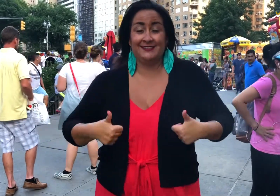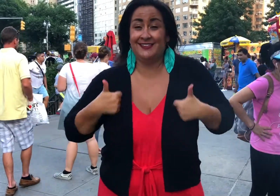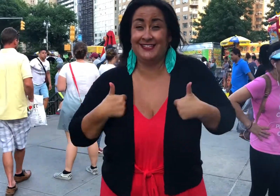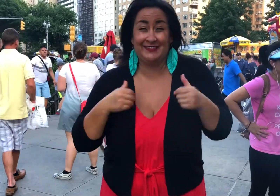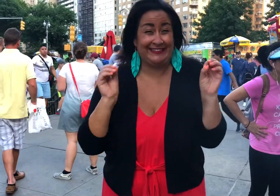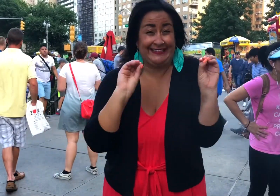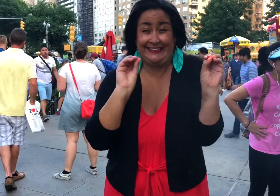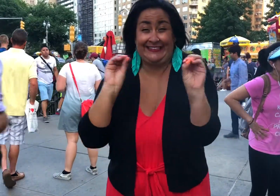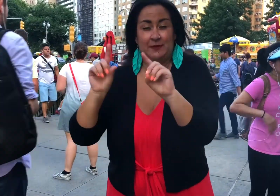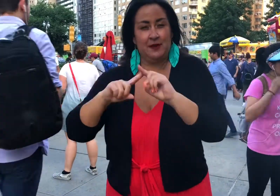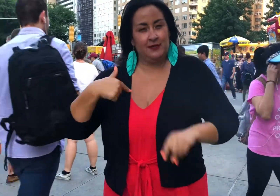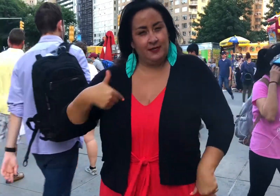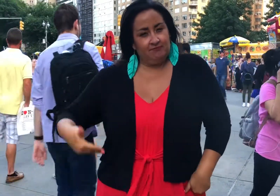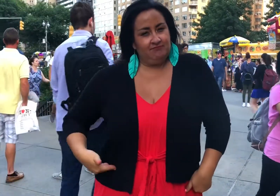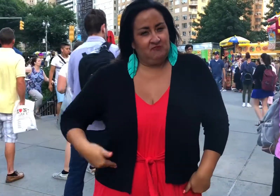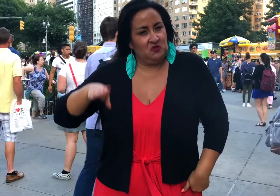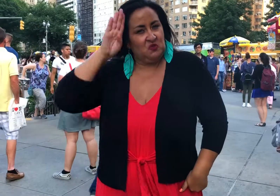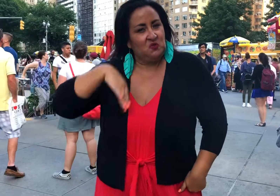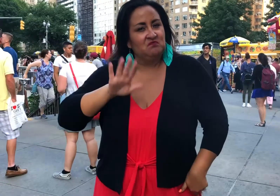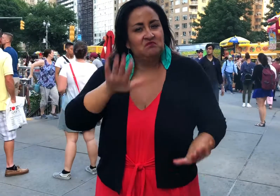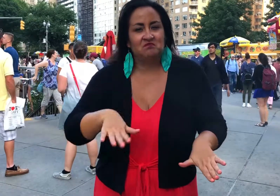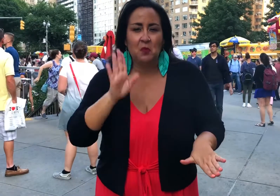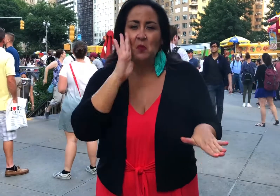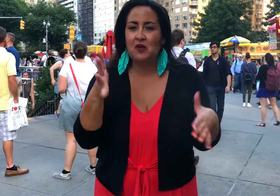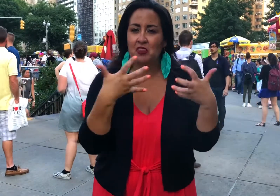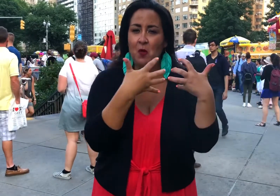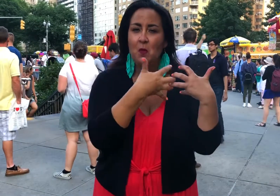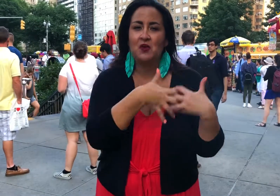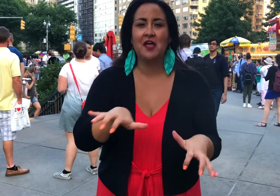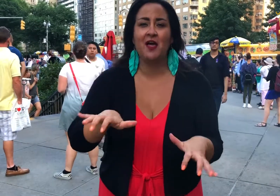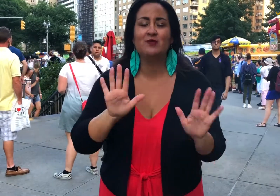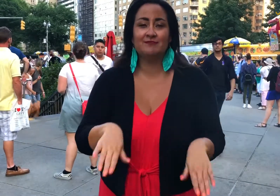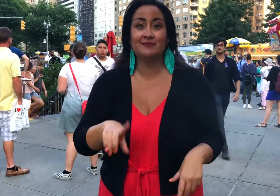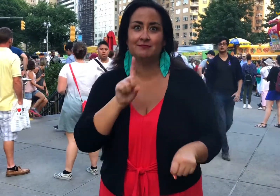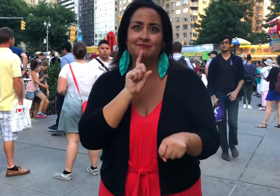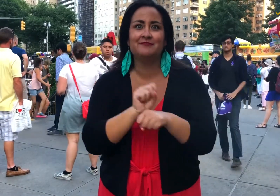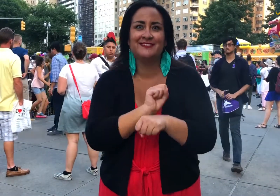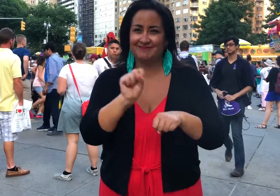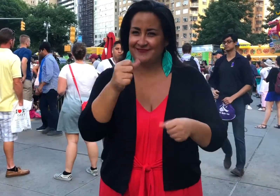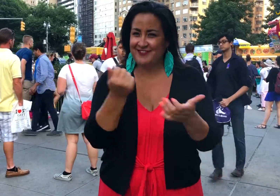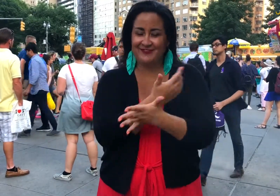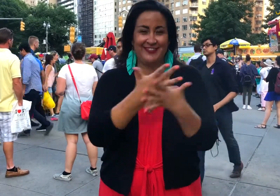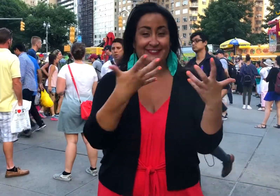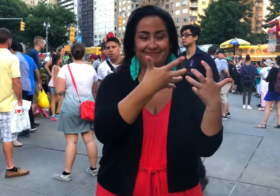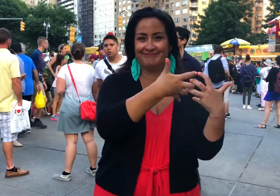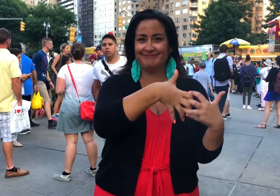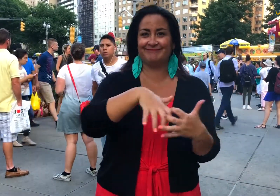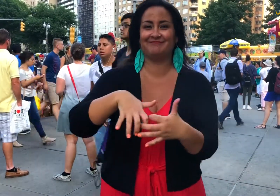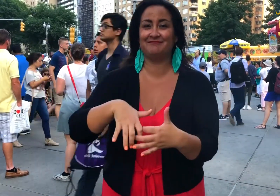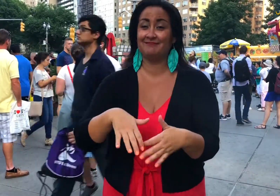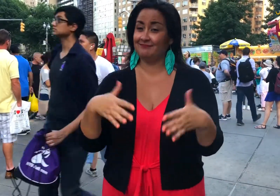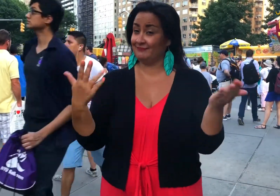confirmation, nor a place to live, but deep down inside I knew everything was going to eventually work its way out.